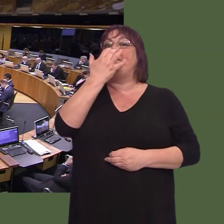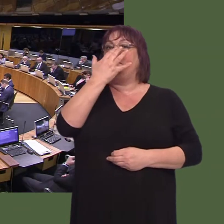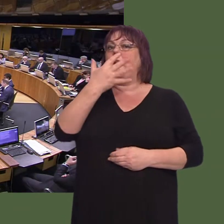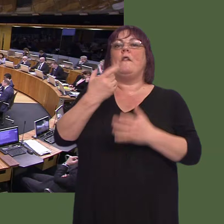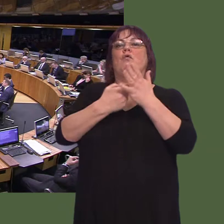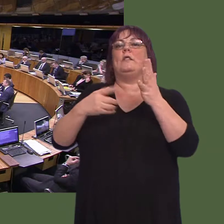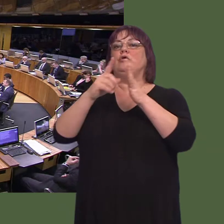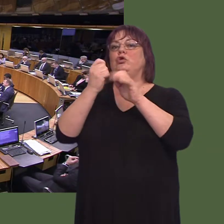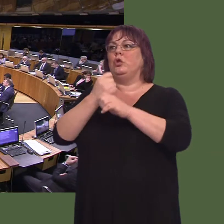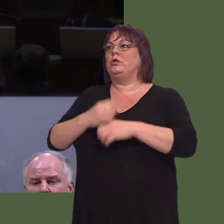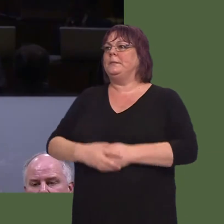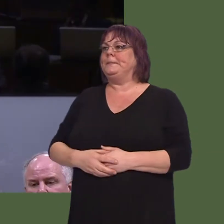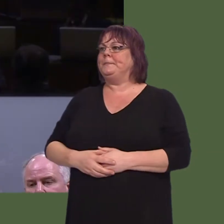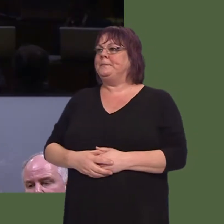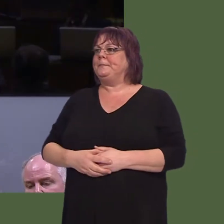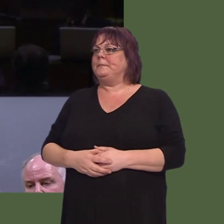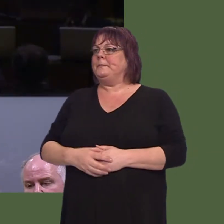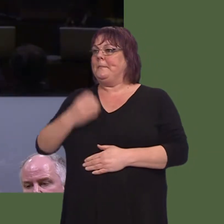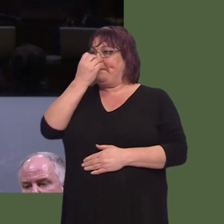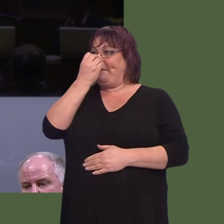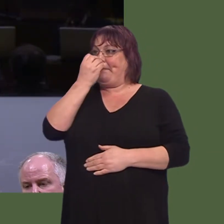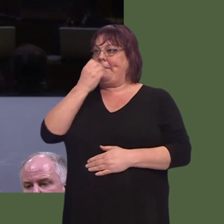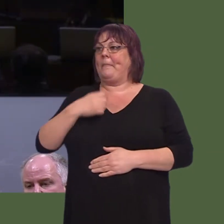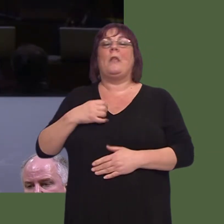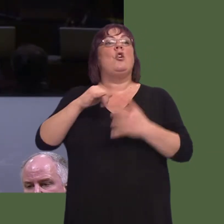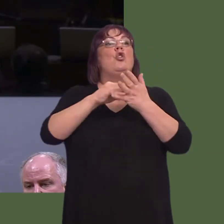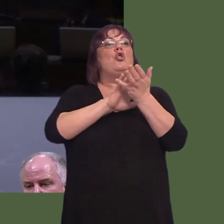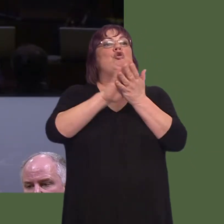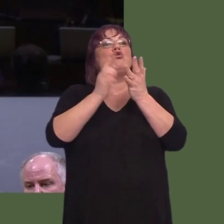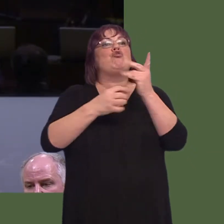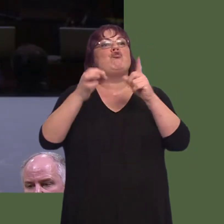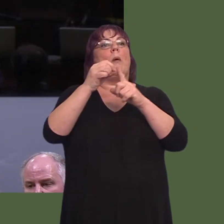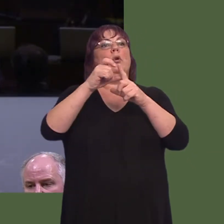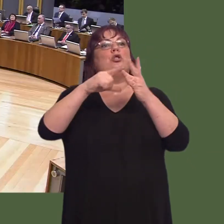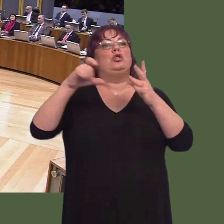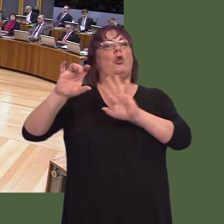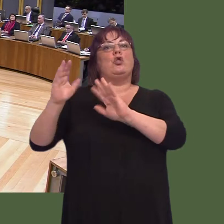Will the First Minister make a statement on the services provided to the people of Powys by Shropdoc? OAQ51594 Carwyn Jones AM: Powys Teaching Local Health